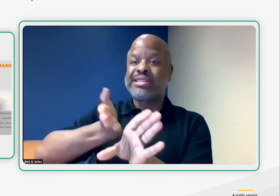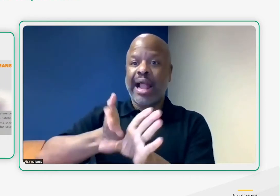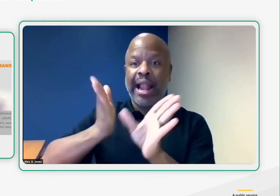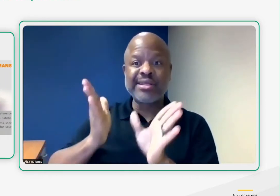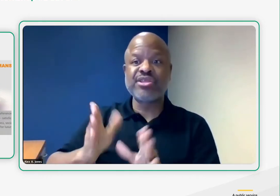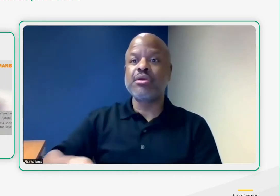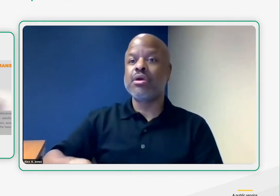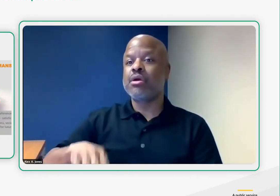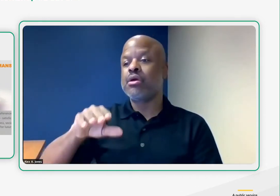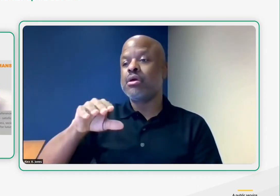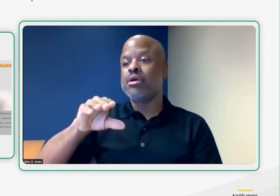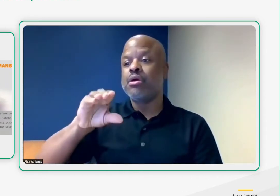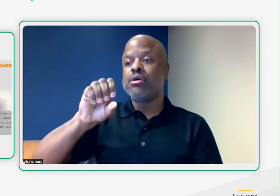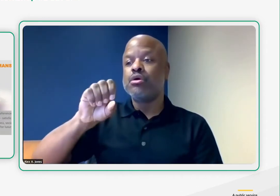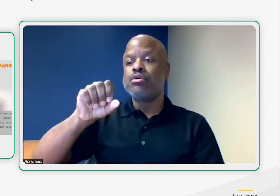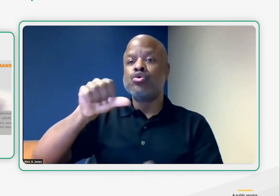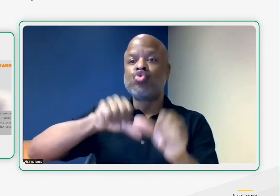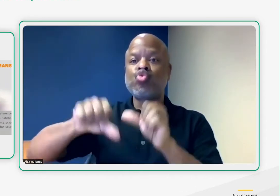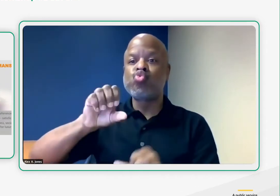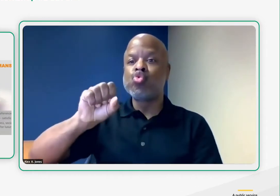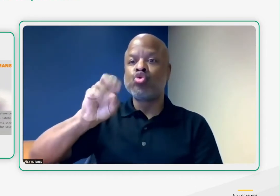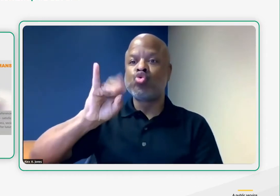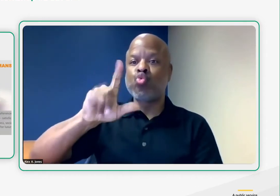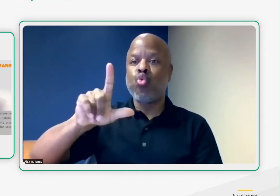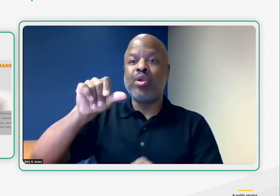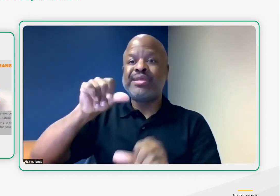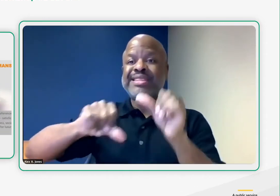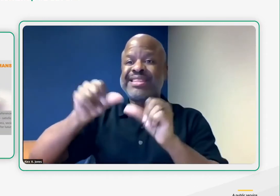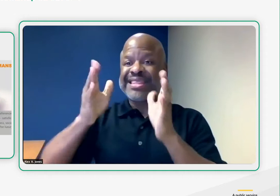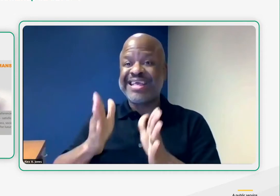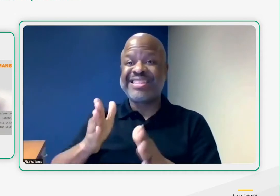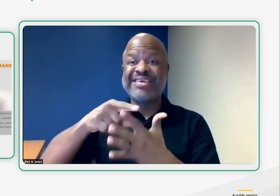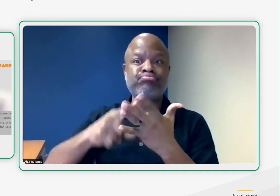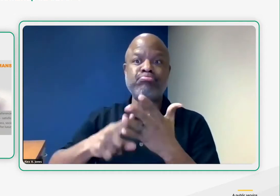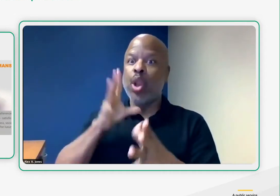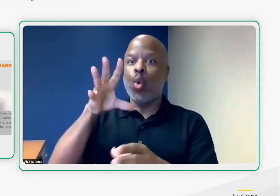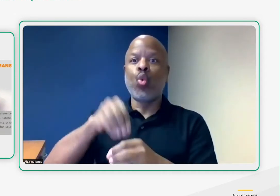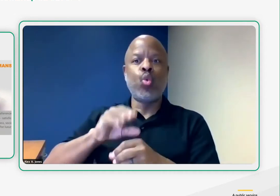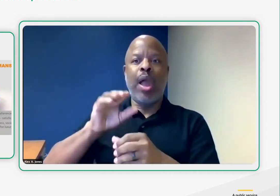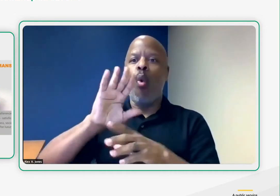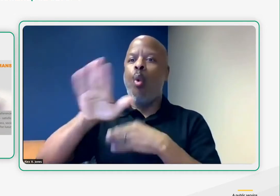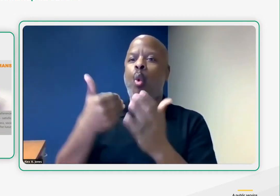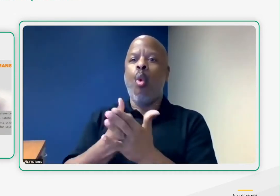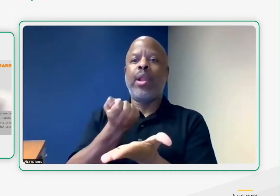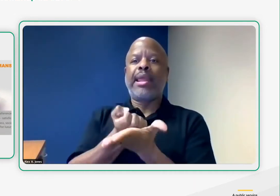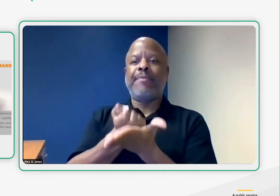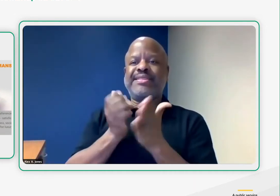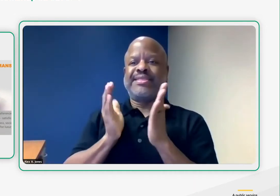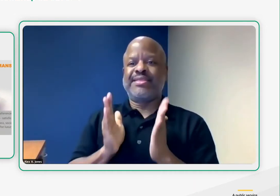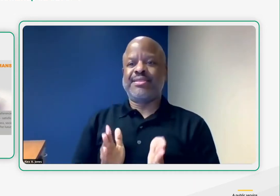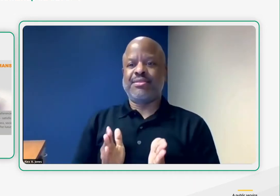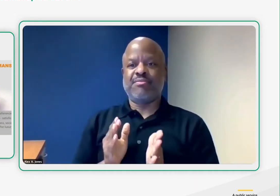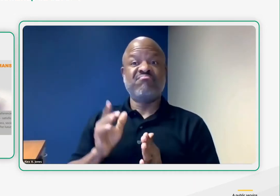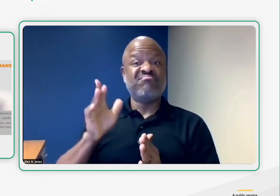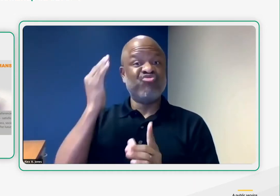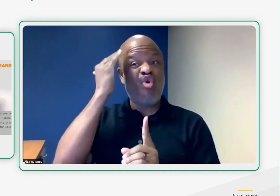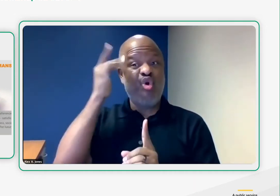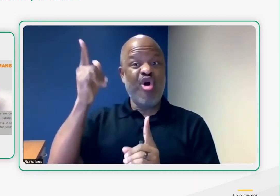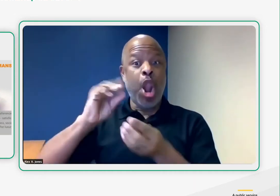they really don't include psychologists or social scientists.